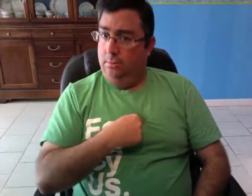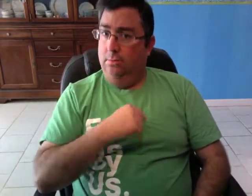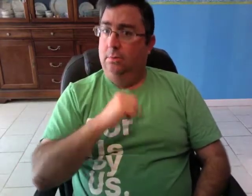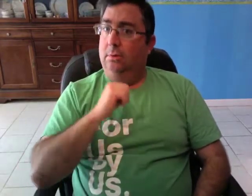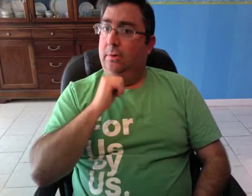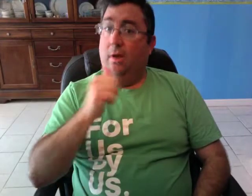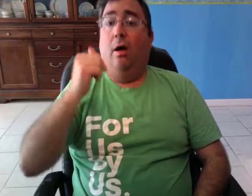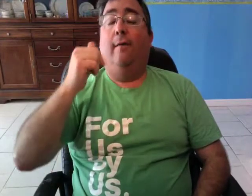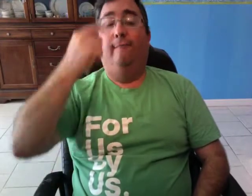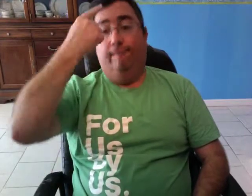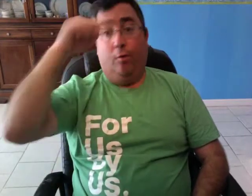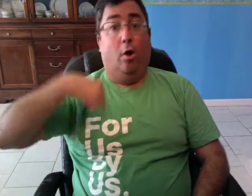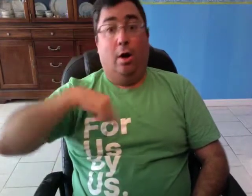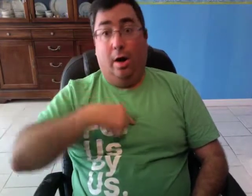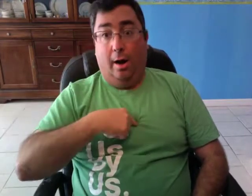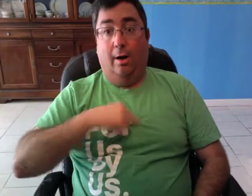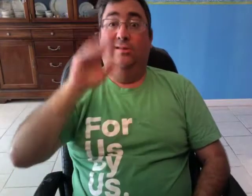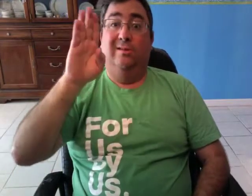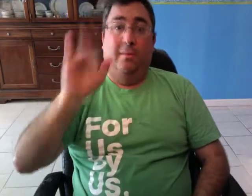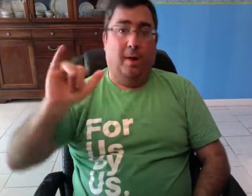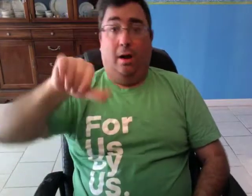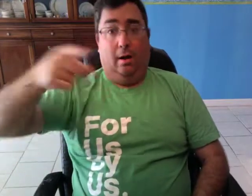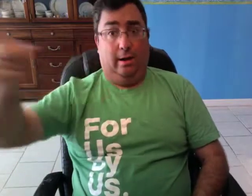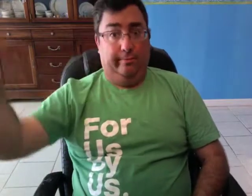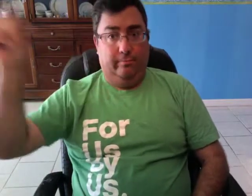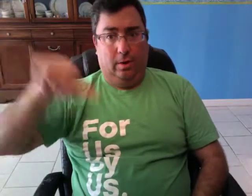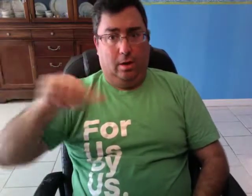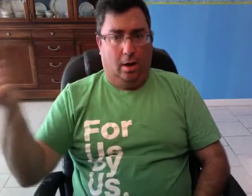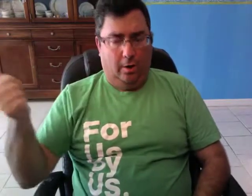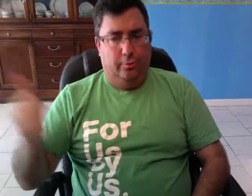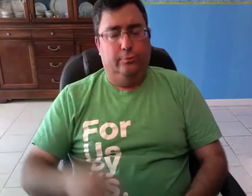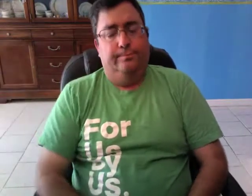Not "For us, by others".